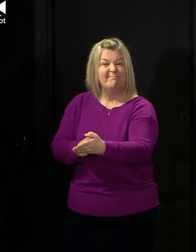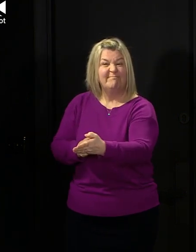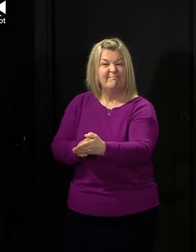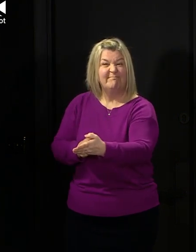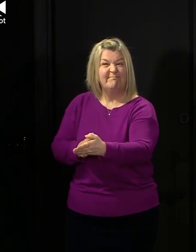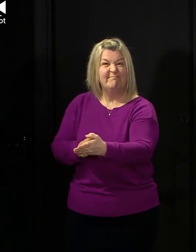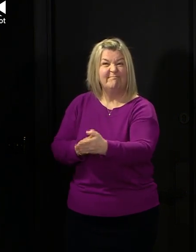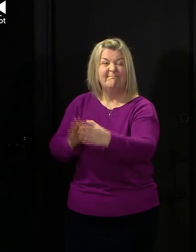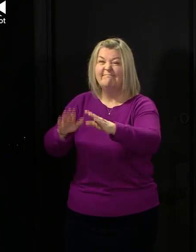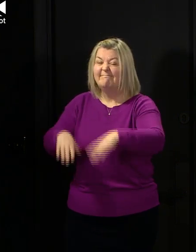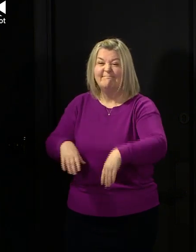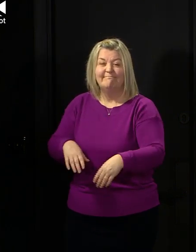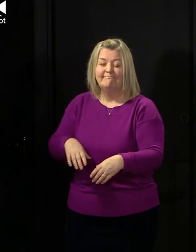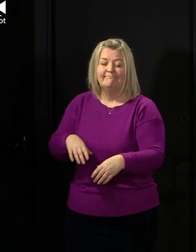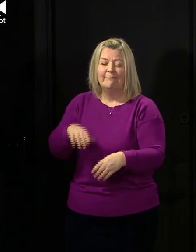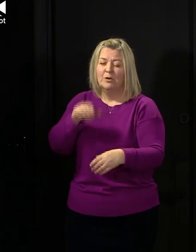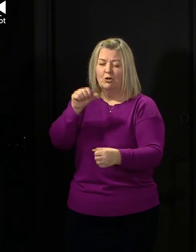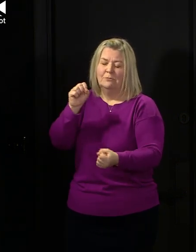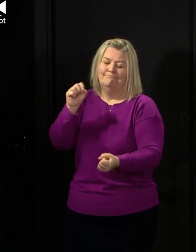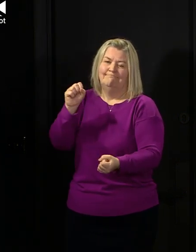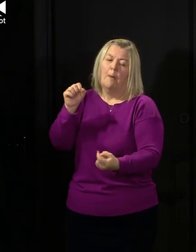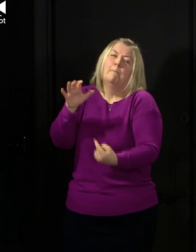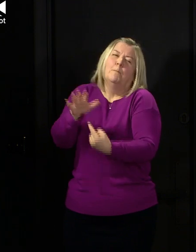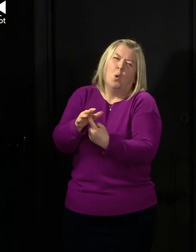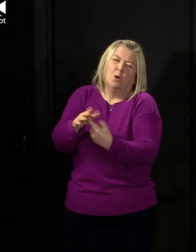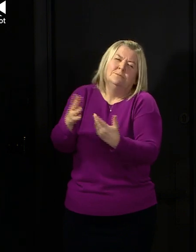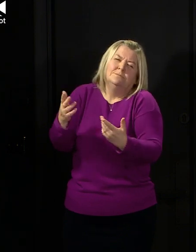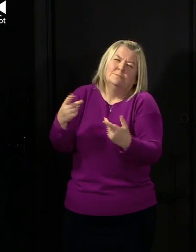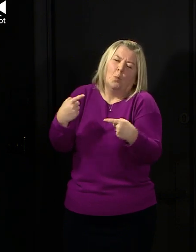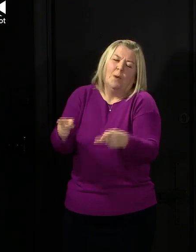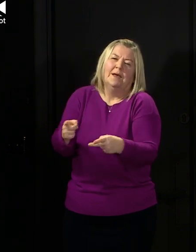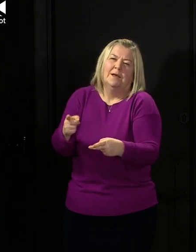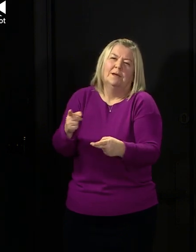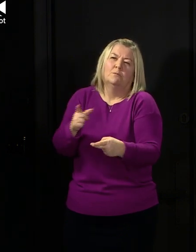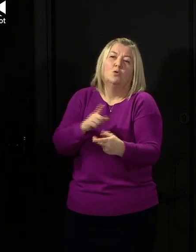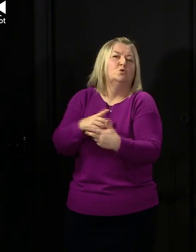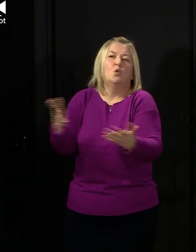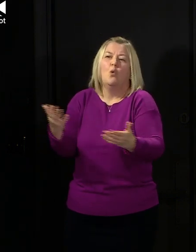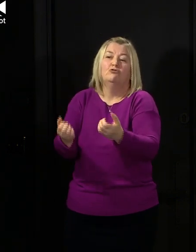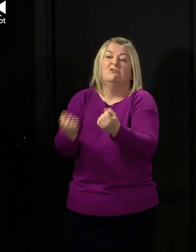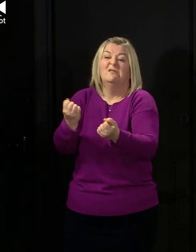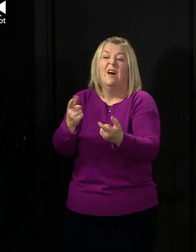because they did not provide a justification for her breaching the guidance and the advice